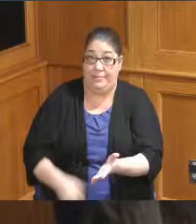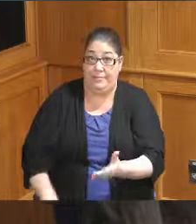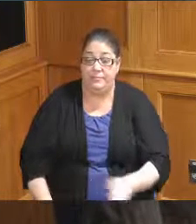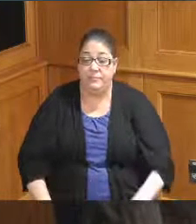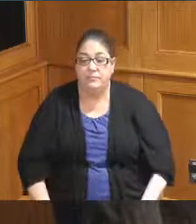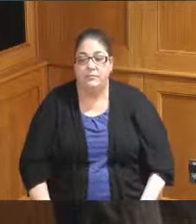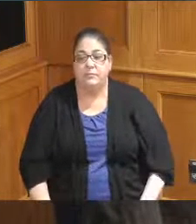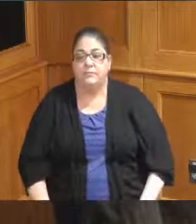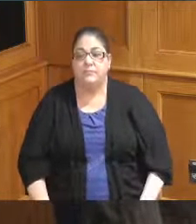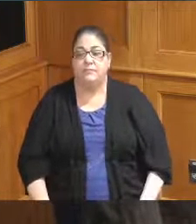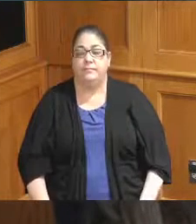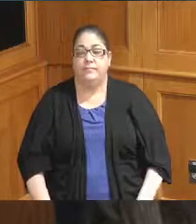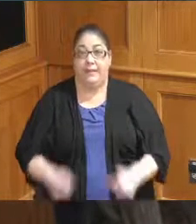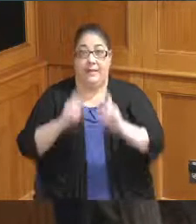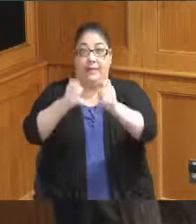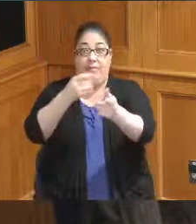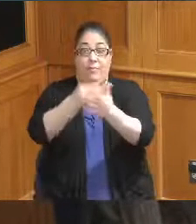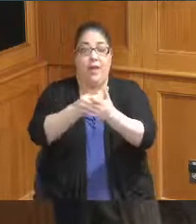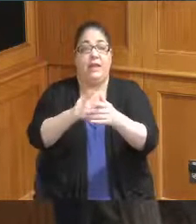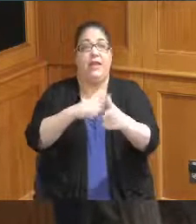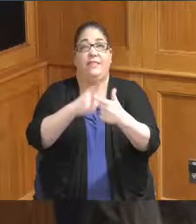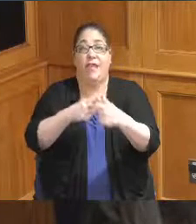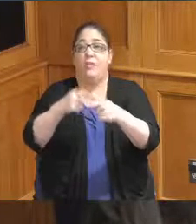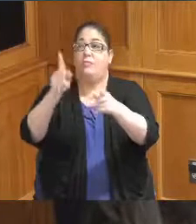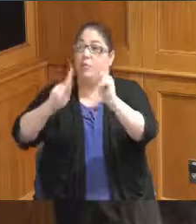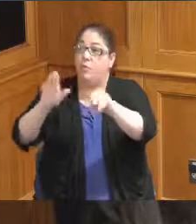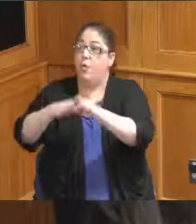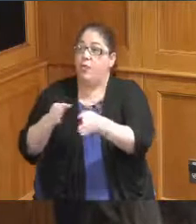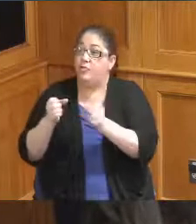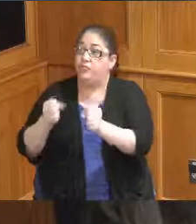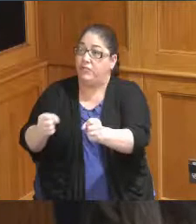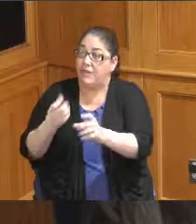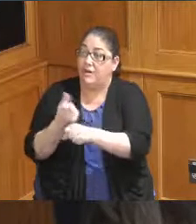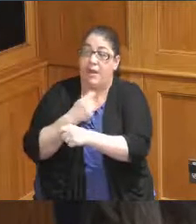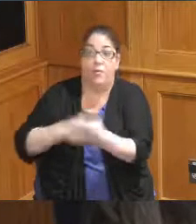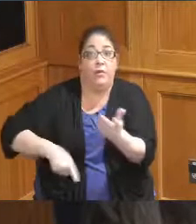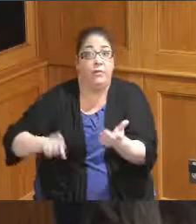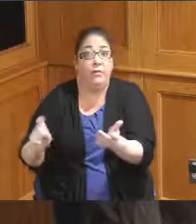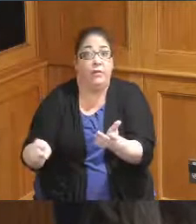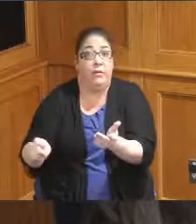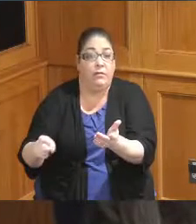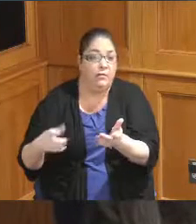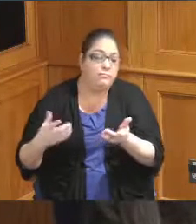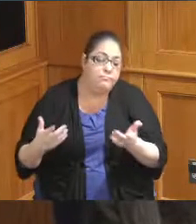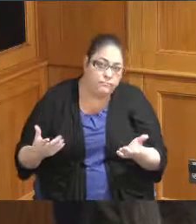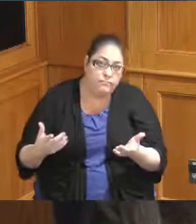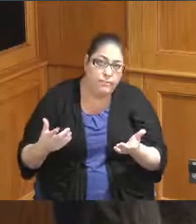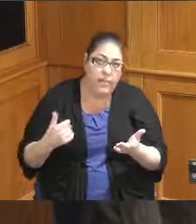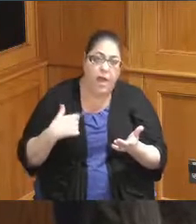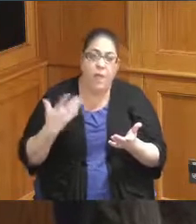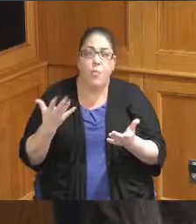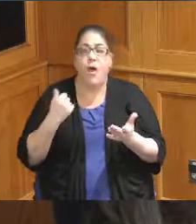did it ever hit the streets like it was supposed to so I had said I wanted to expand out to be able